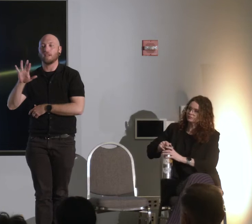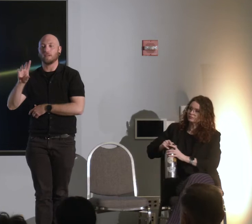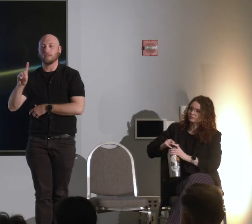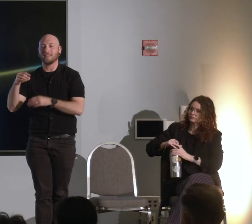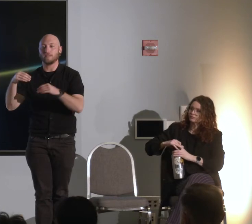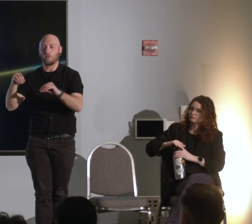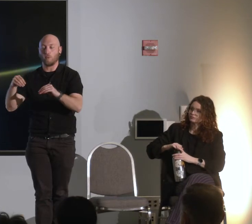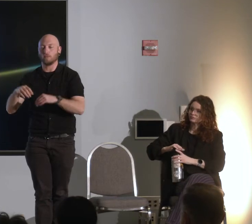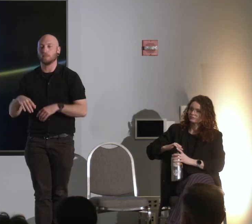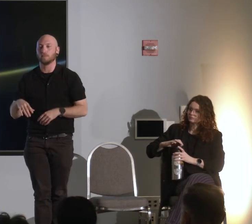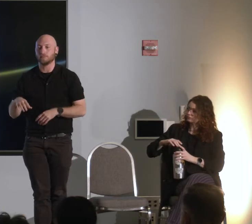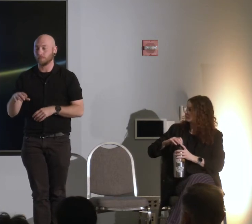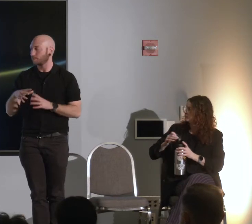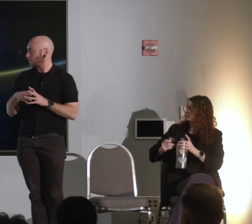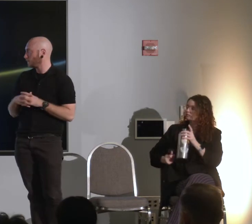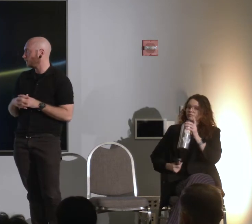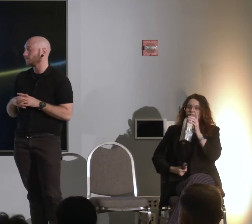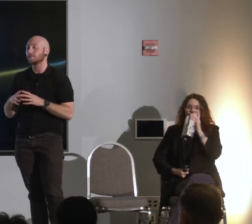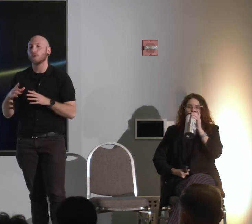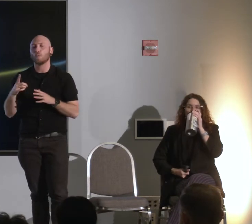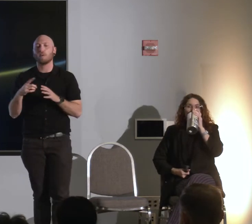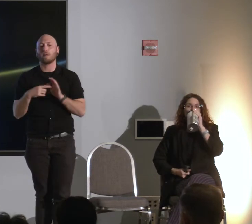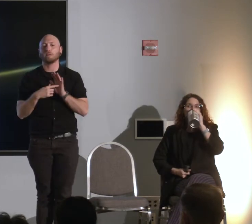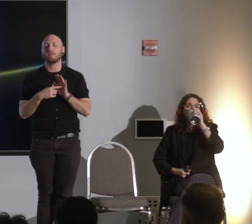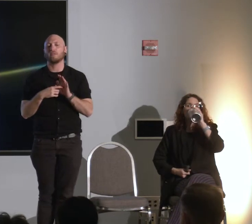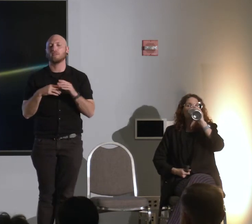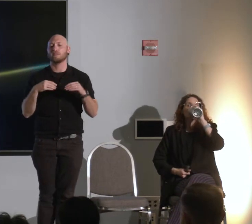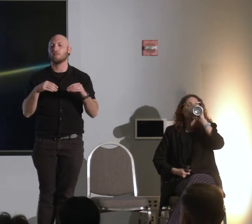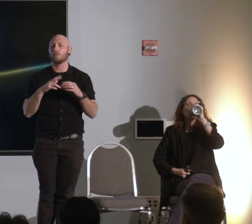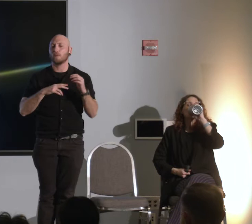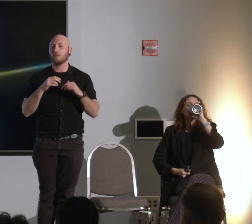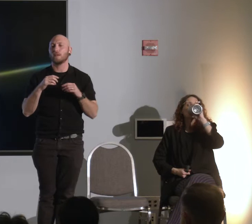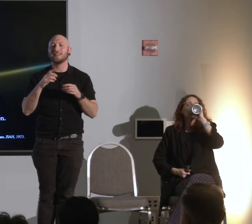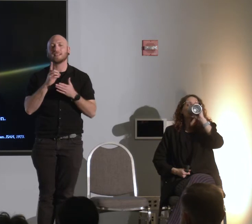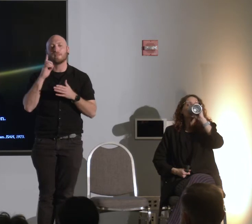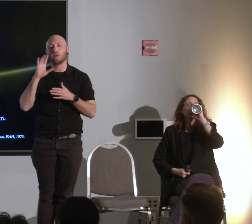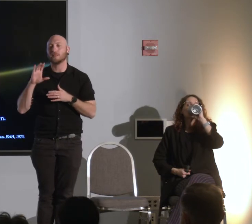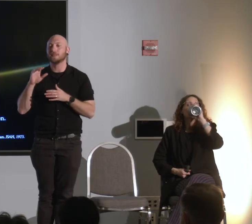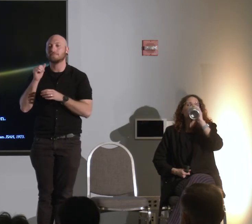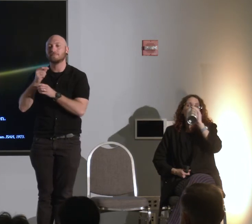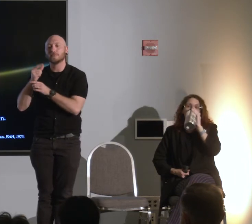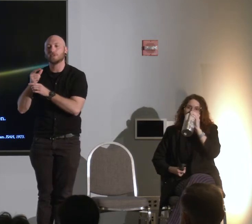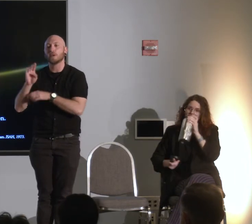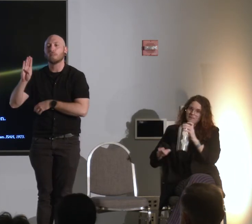One dress rehearsal was a commercial structure that Richardson designed for his wife's siblings in Boston in 1875.